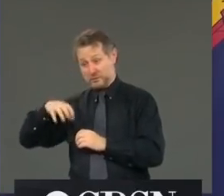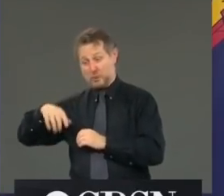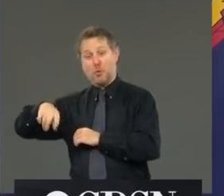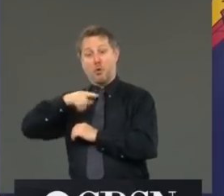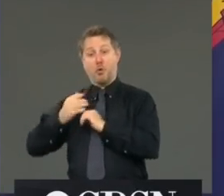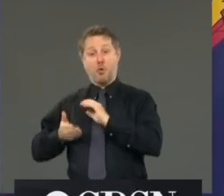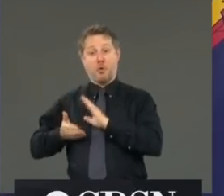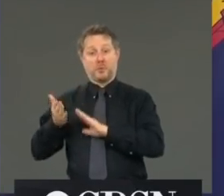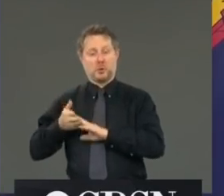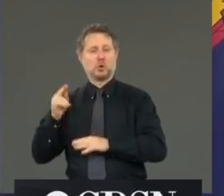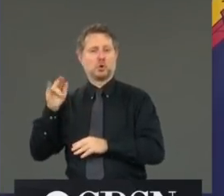IS IT 11?